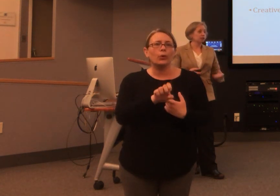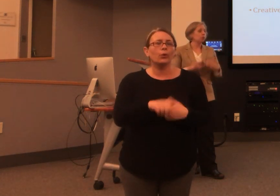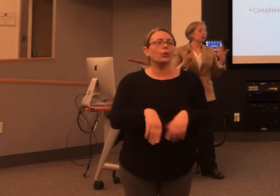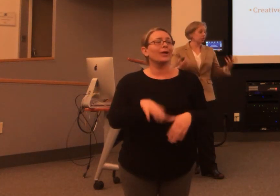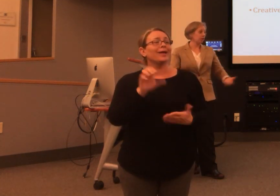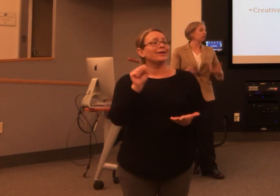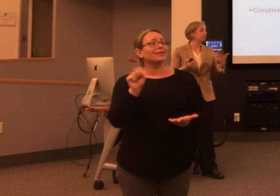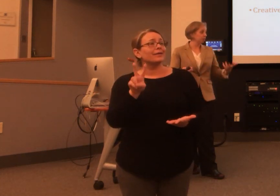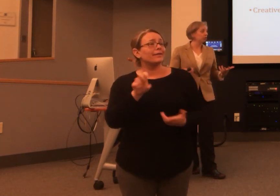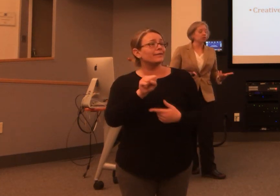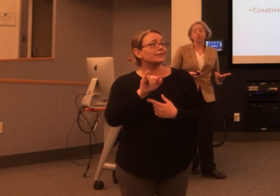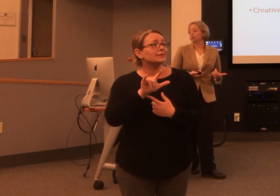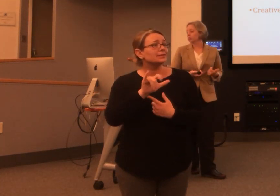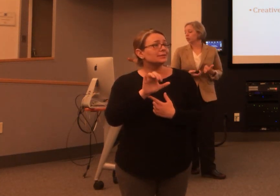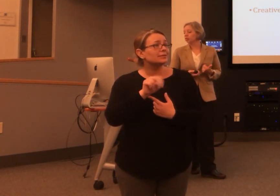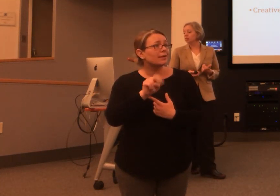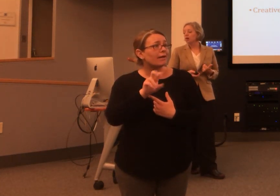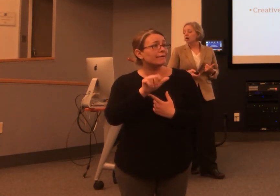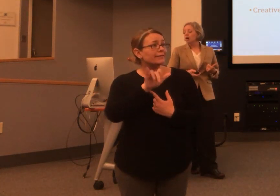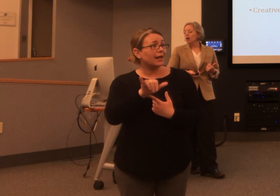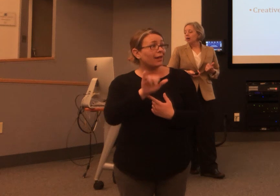that they wanna share and build on each other's works.